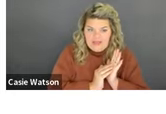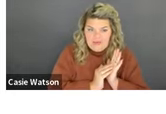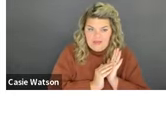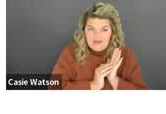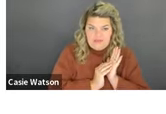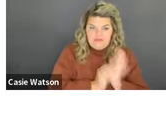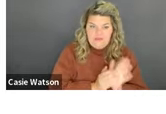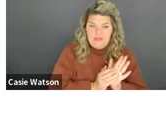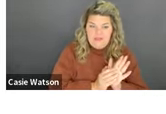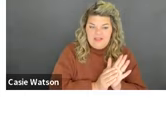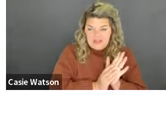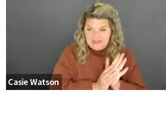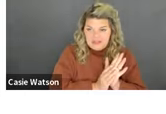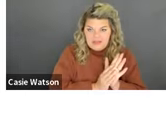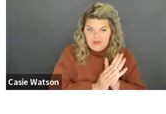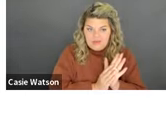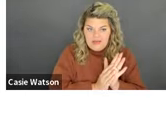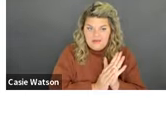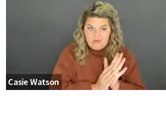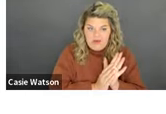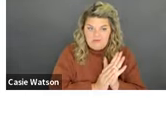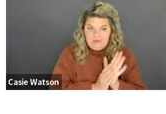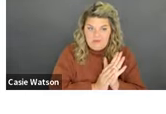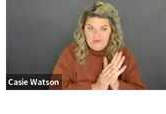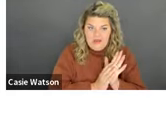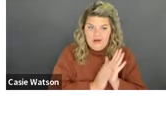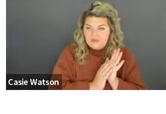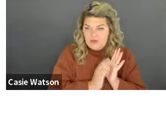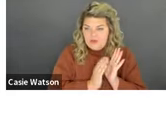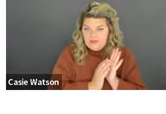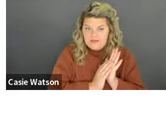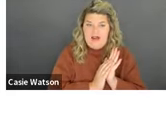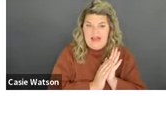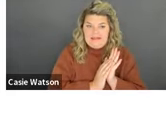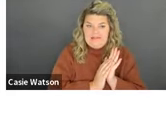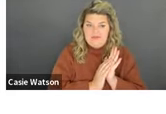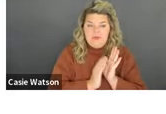Again, you can view these slides on your own time as well, for review. And also the links are active.